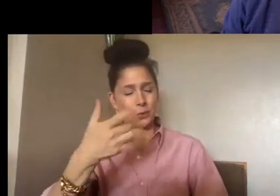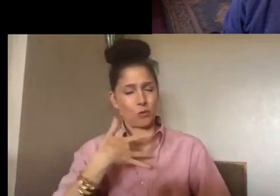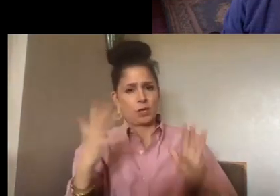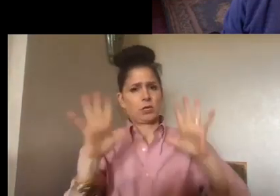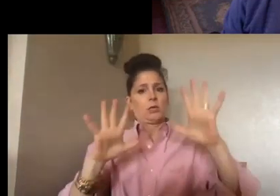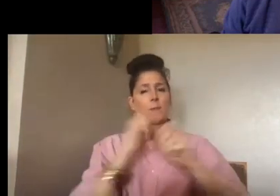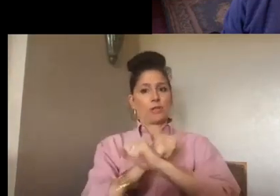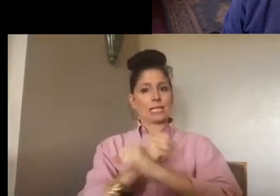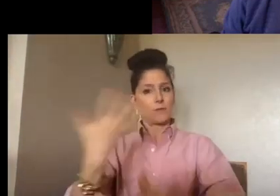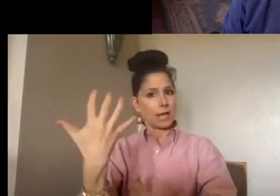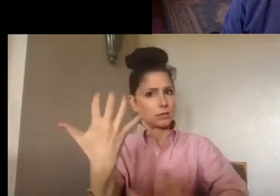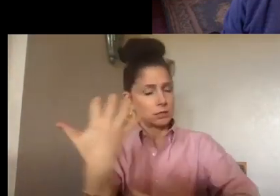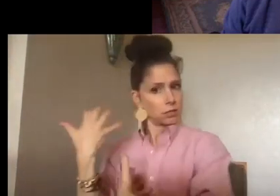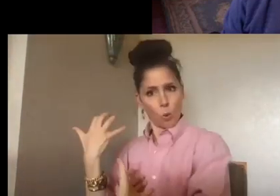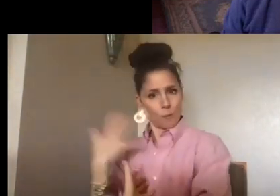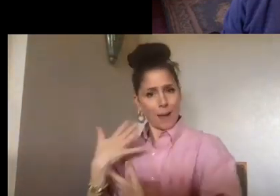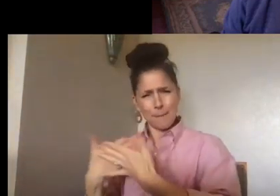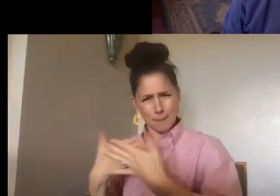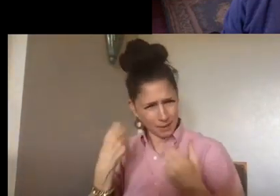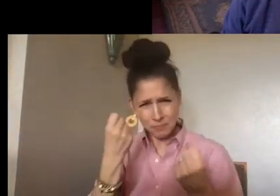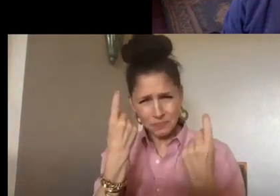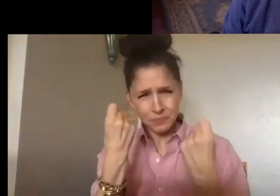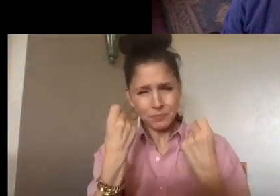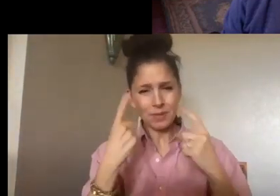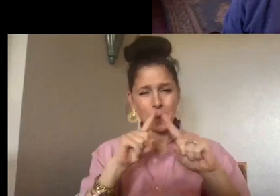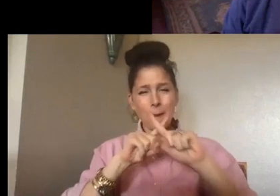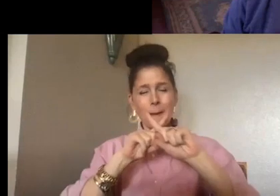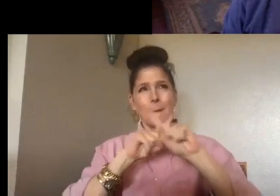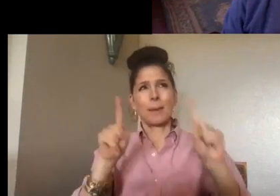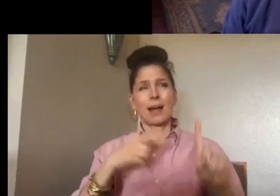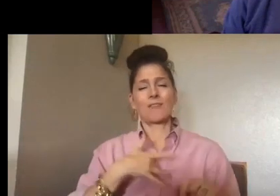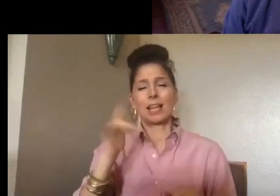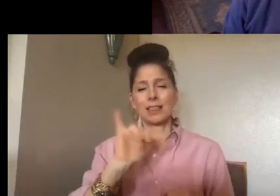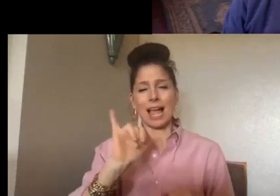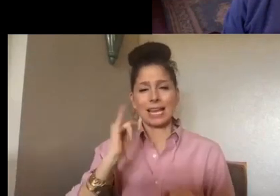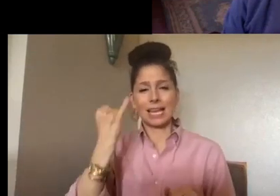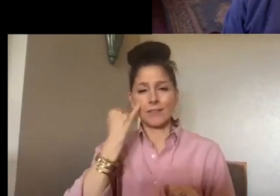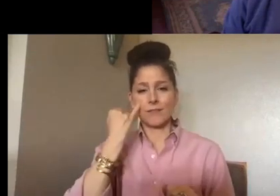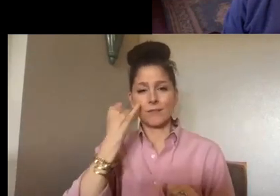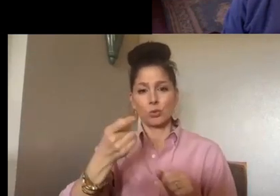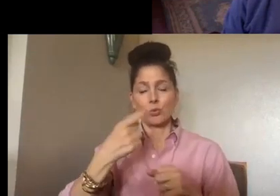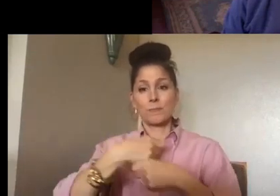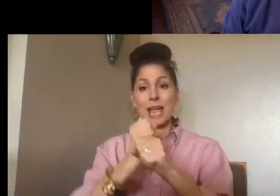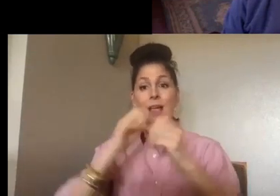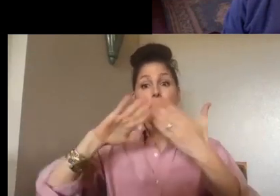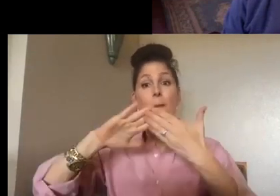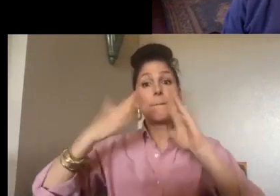and you are very protective, no it's my baby, but you feel like if you make a community